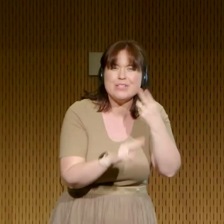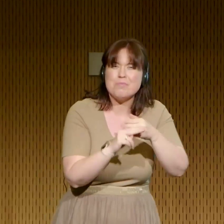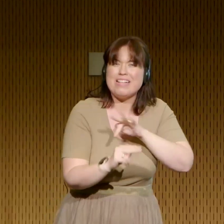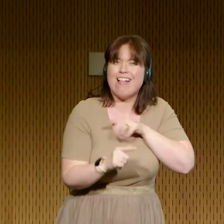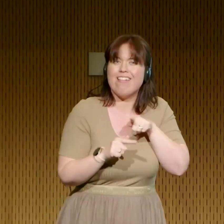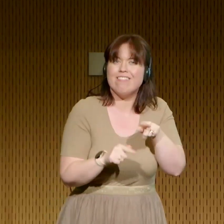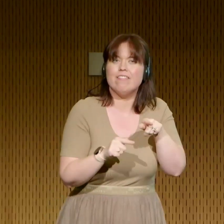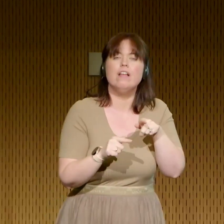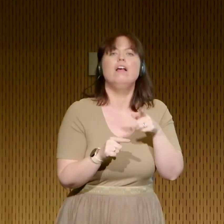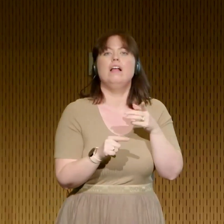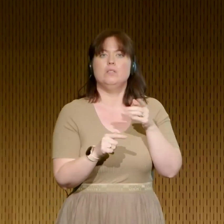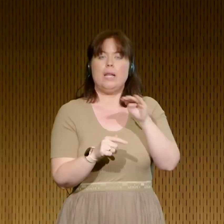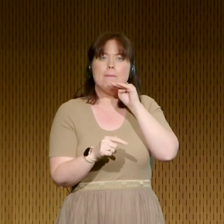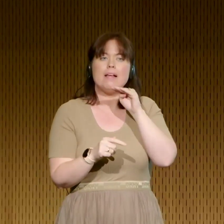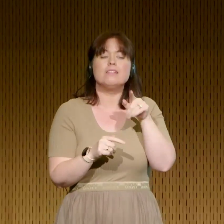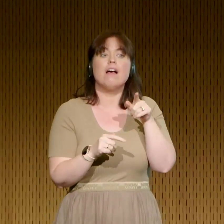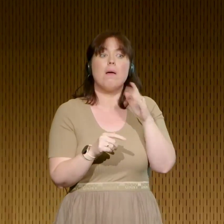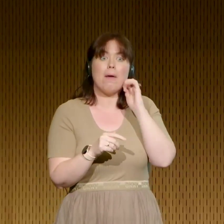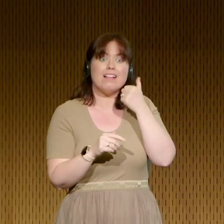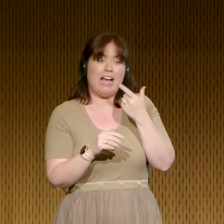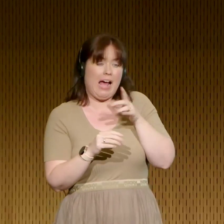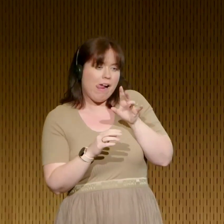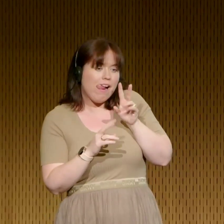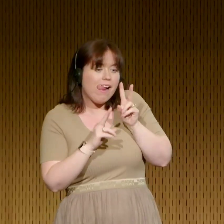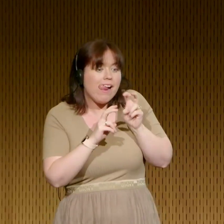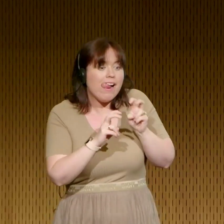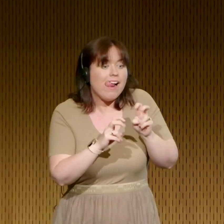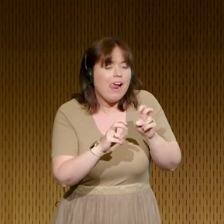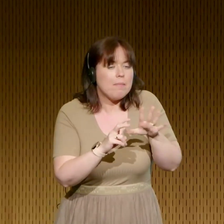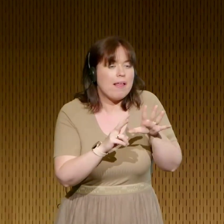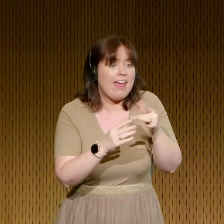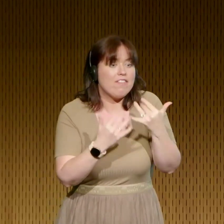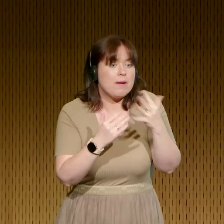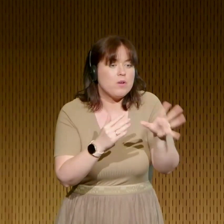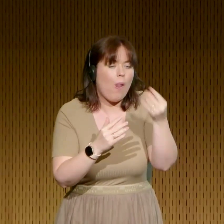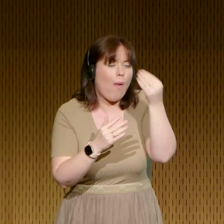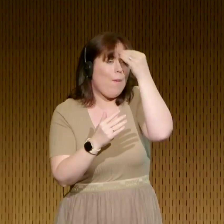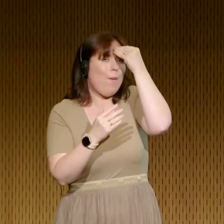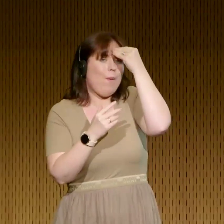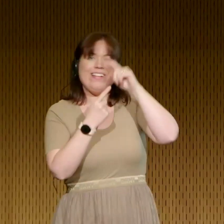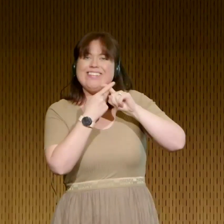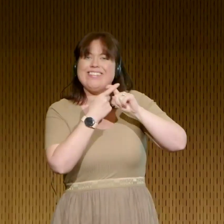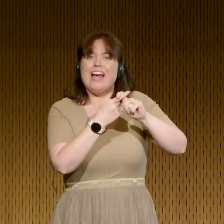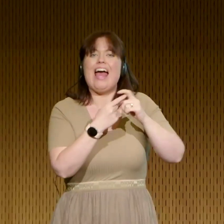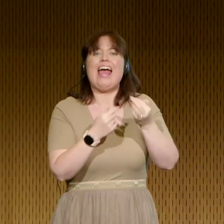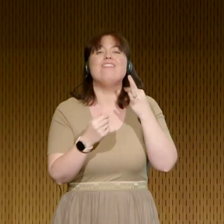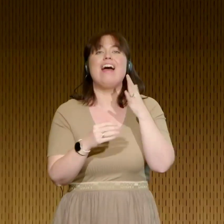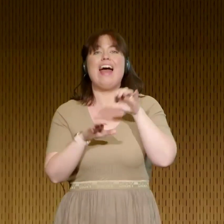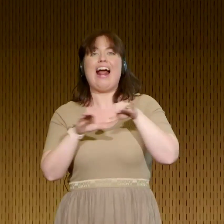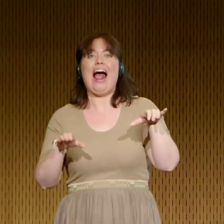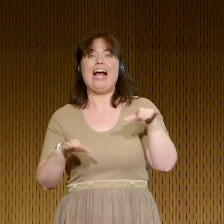the information has stayed with me longer as opposed to sitting in a classroom in front of